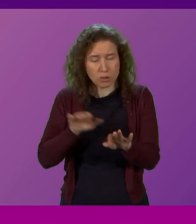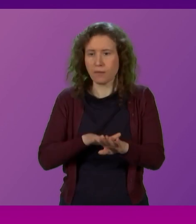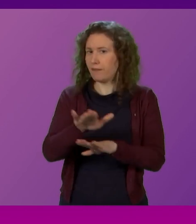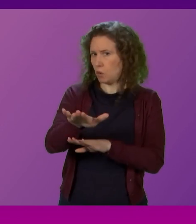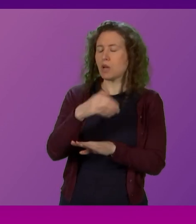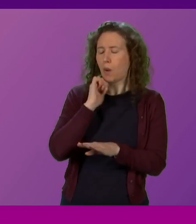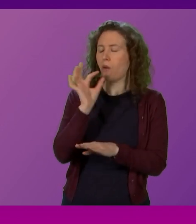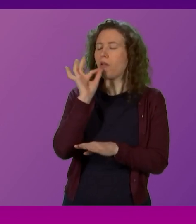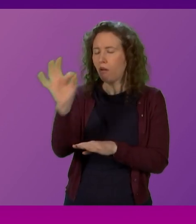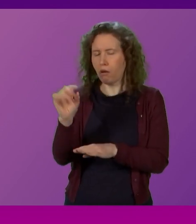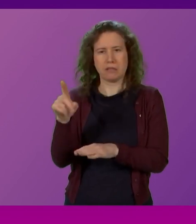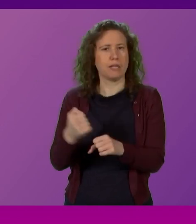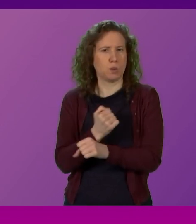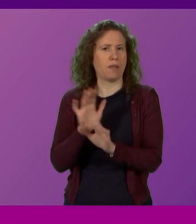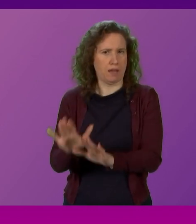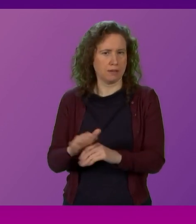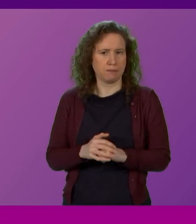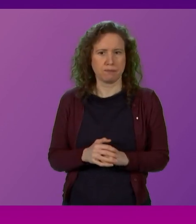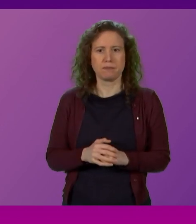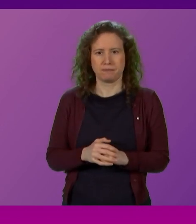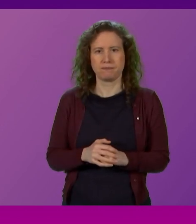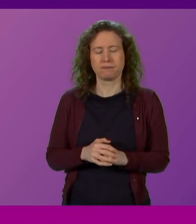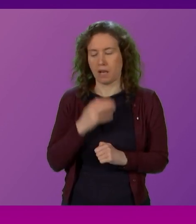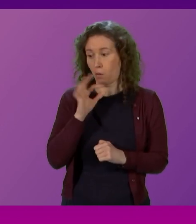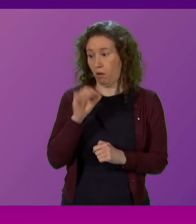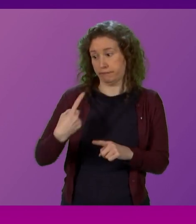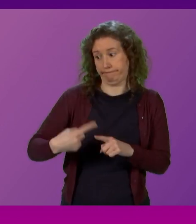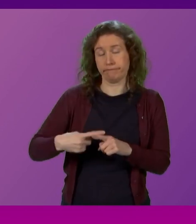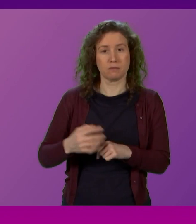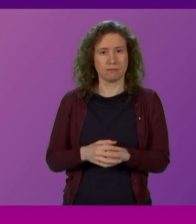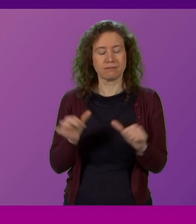I will ask that that be taken forward with all due haste.